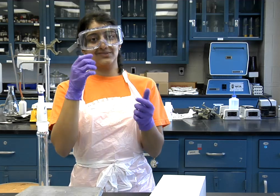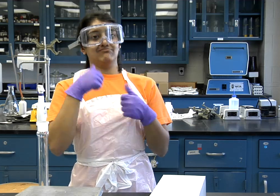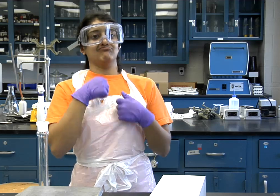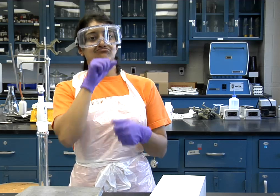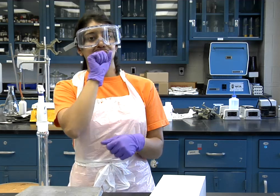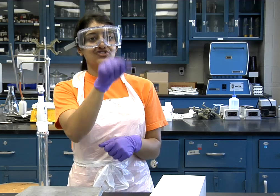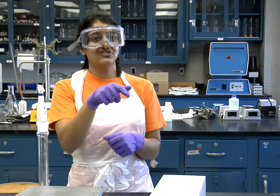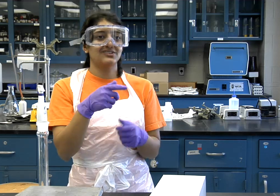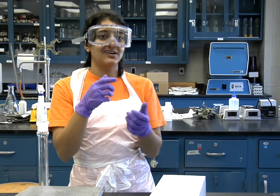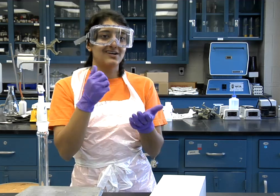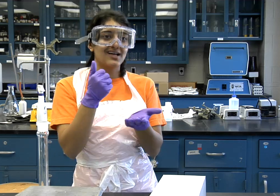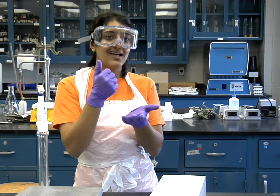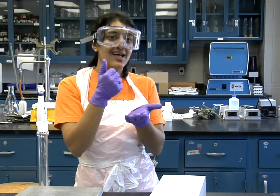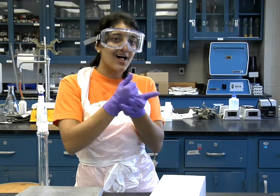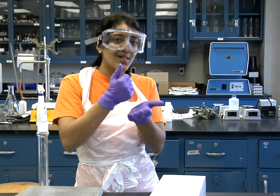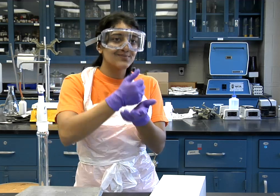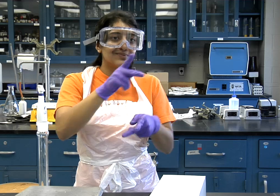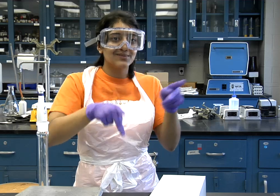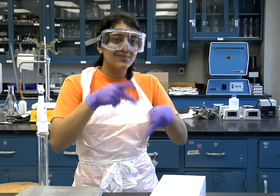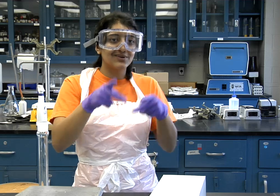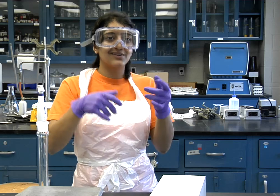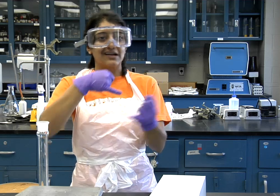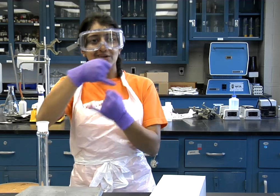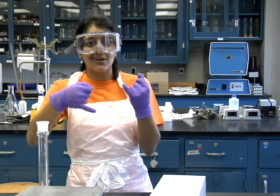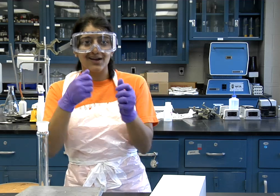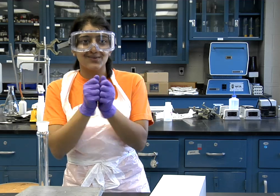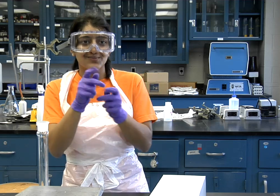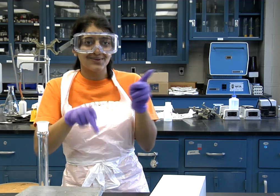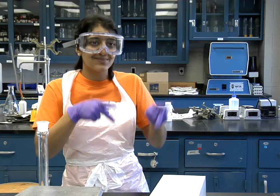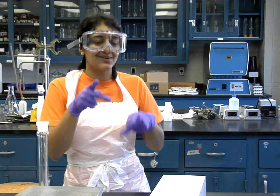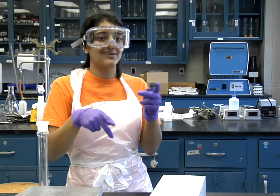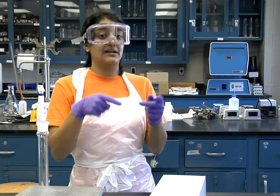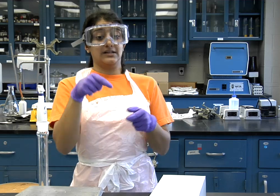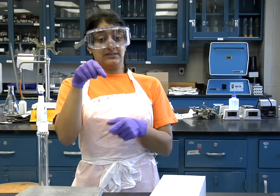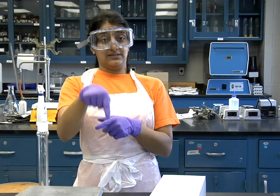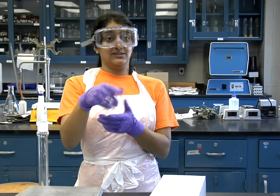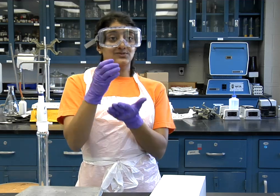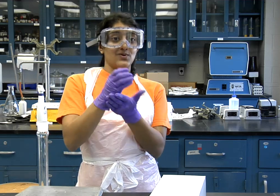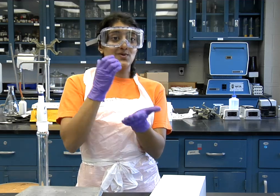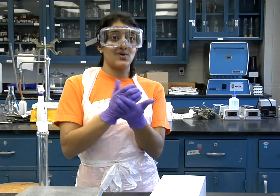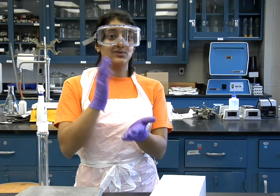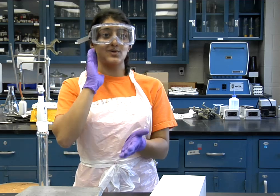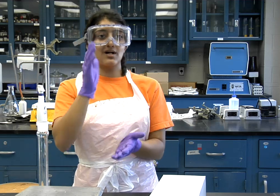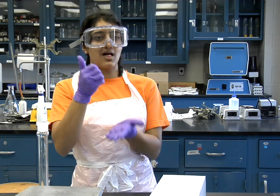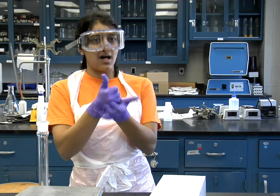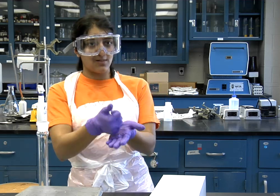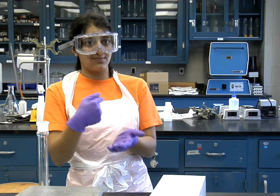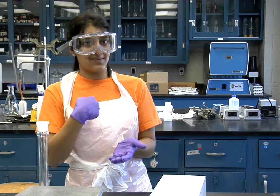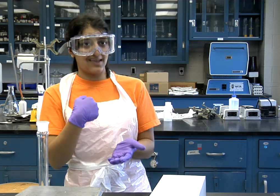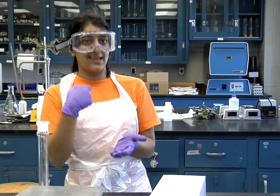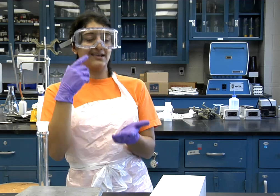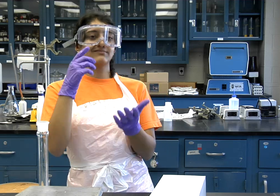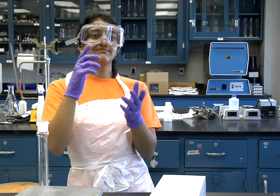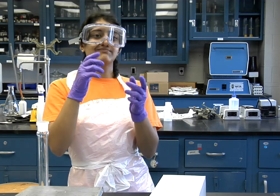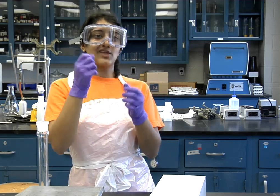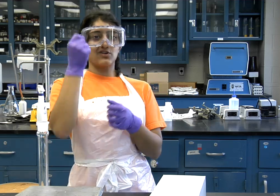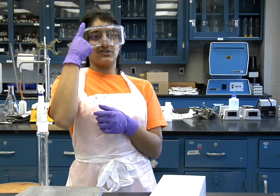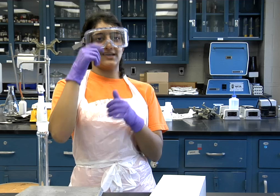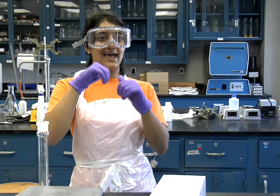I love helping people and interacting with them. This course will help me understand